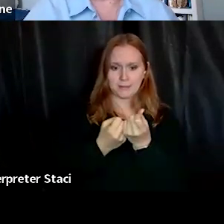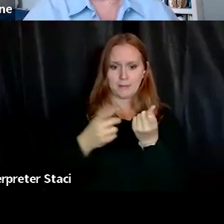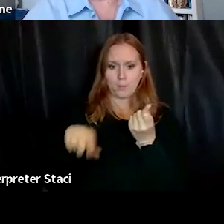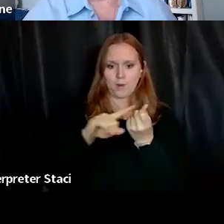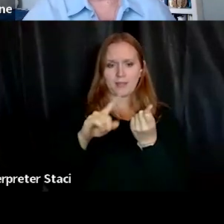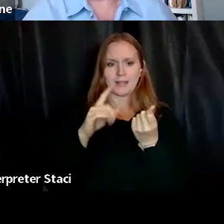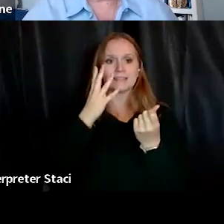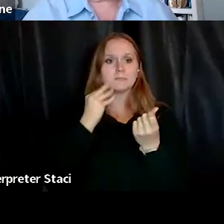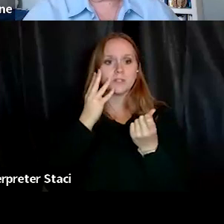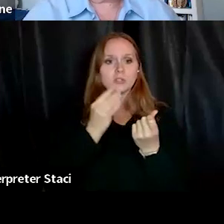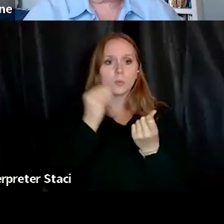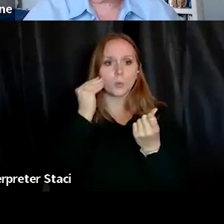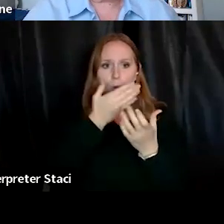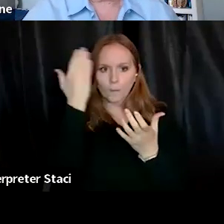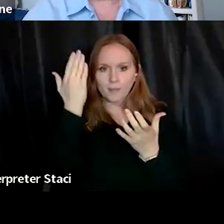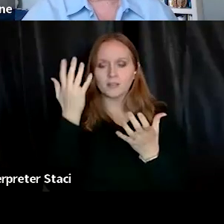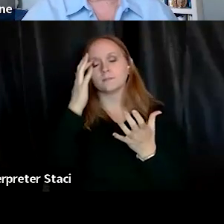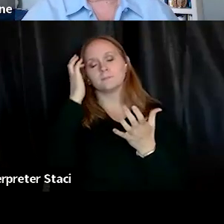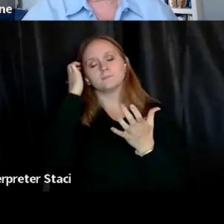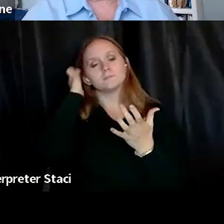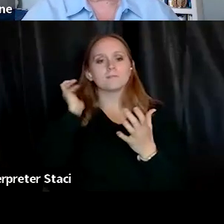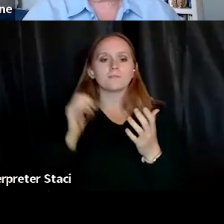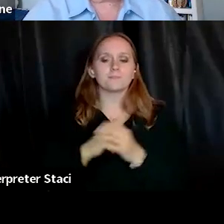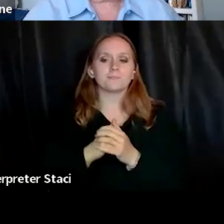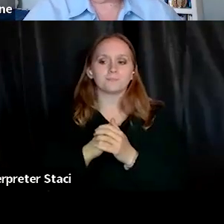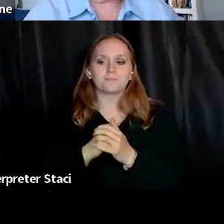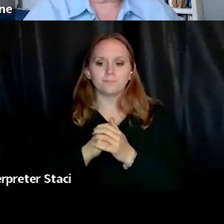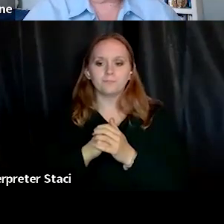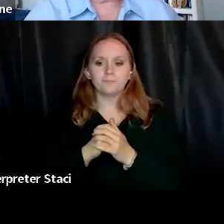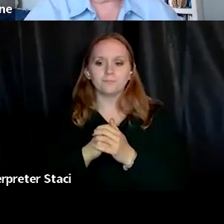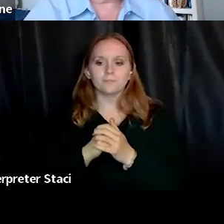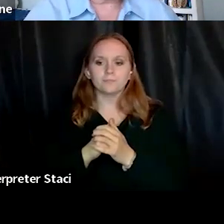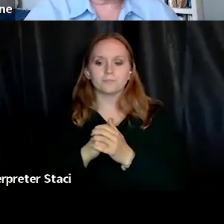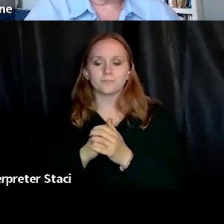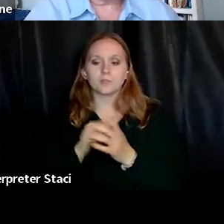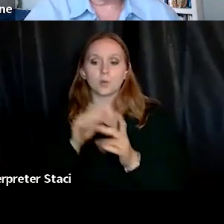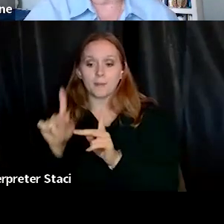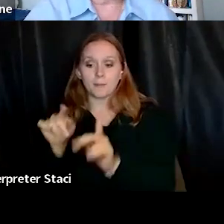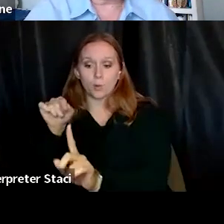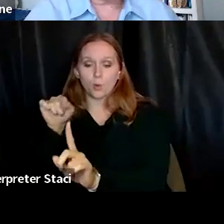But as I said, it's for individuals who are at risk. And so that would include individuals in a permanent supportive housing